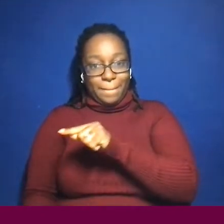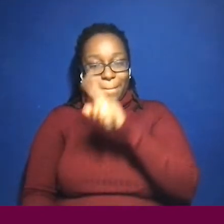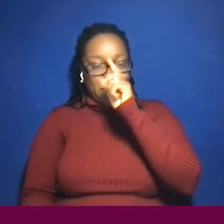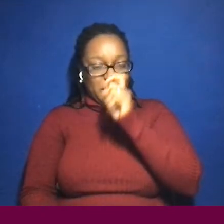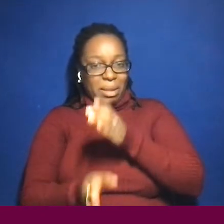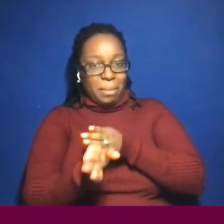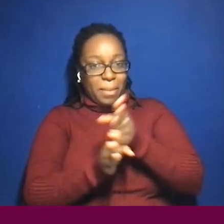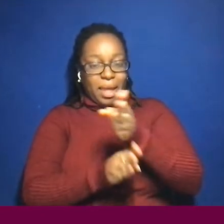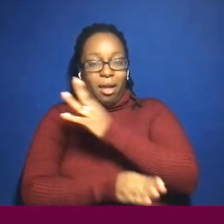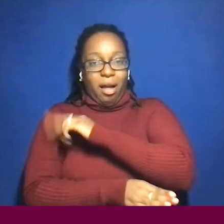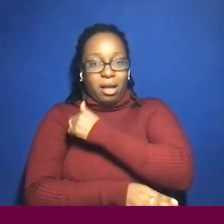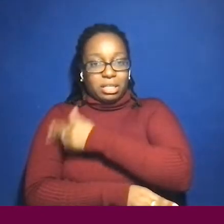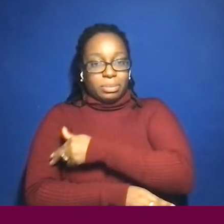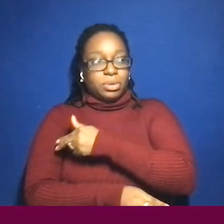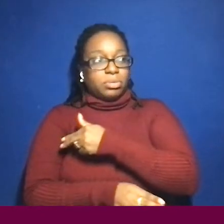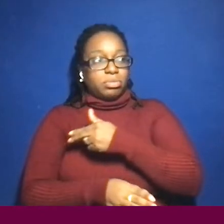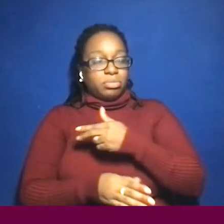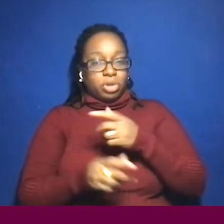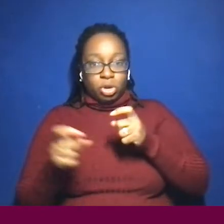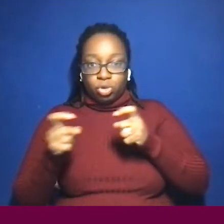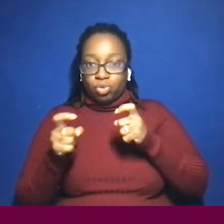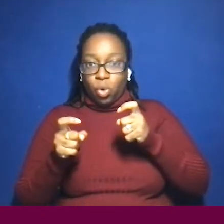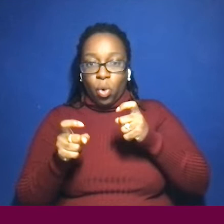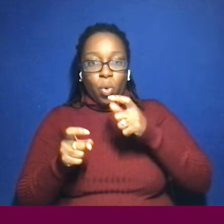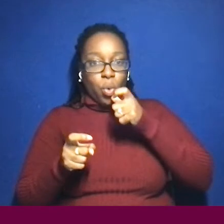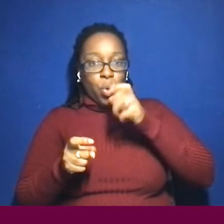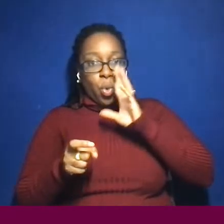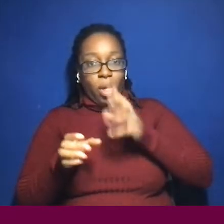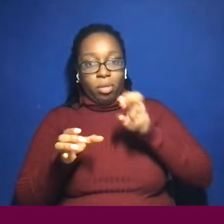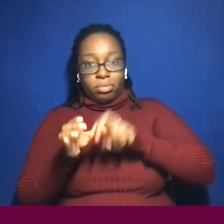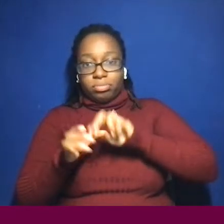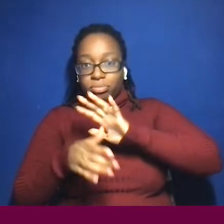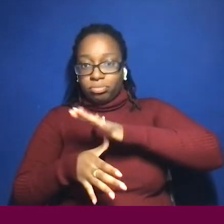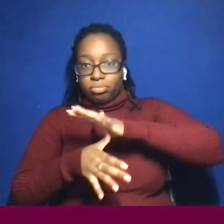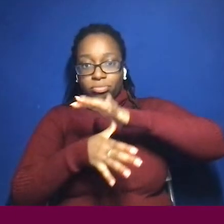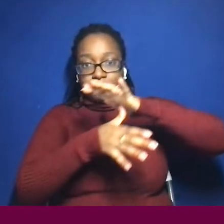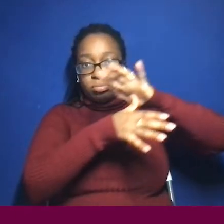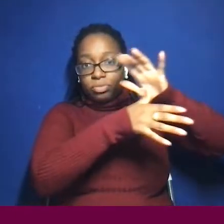they controlled the helipad. And when they began to discuss which groups of patients should